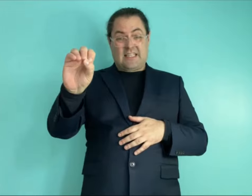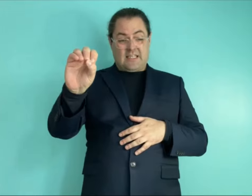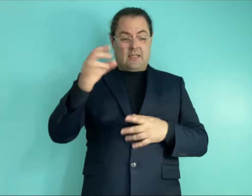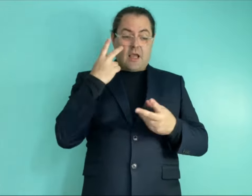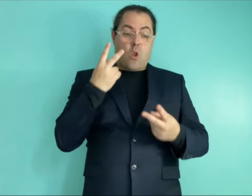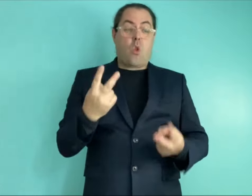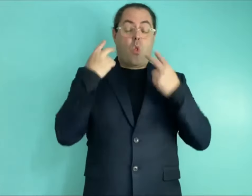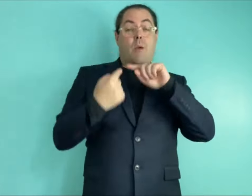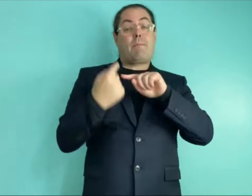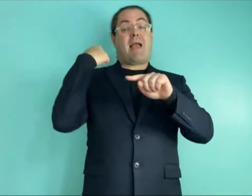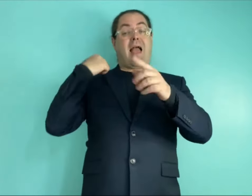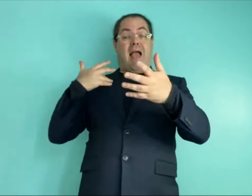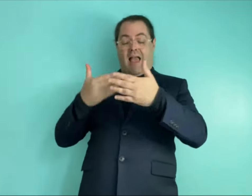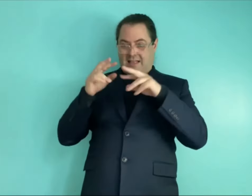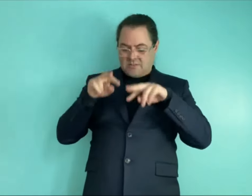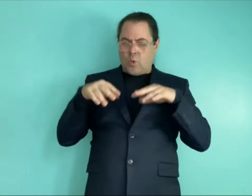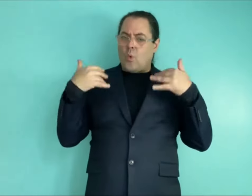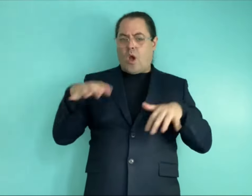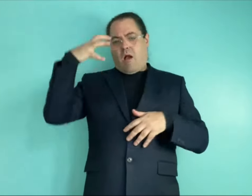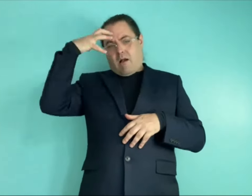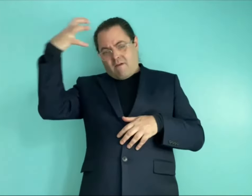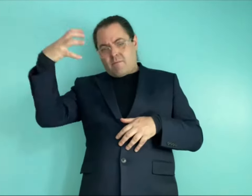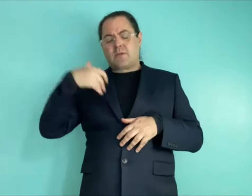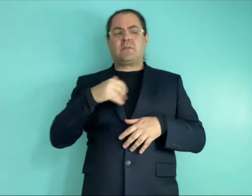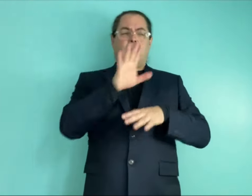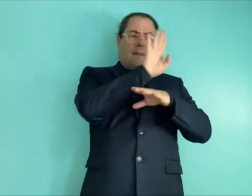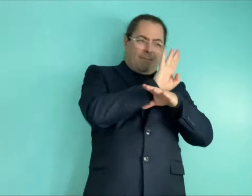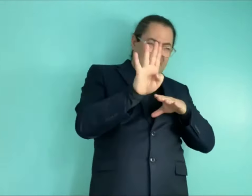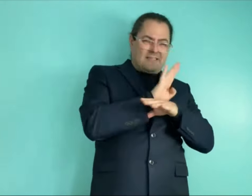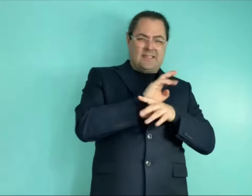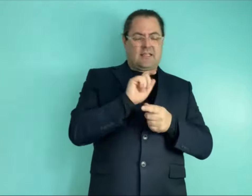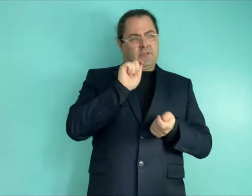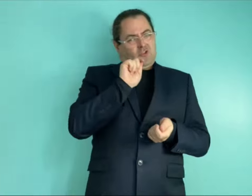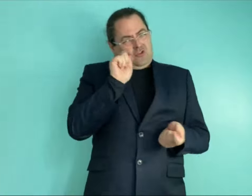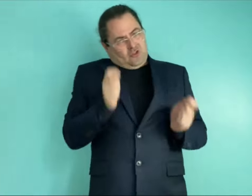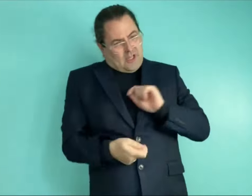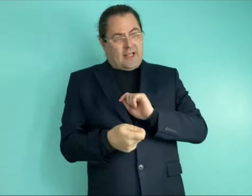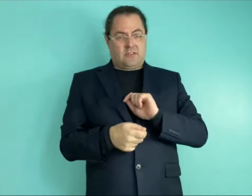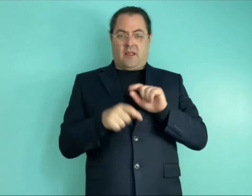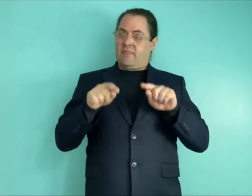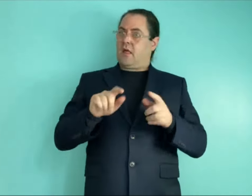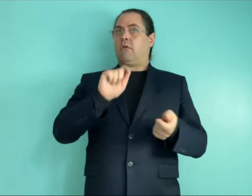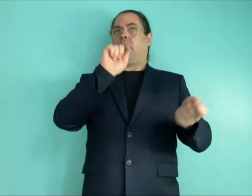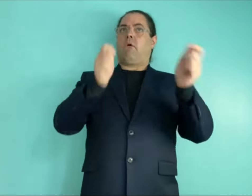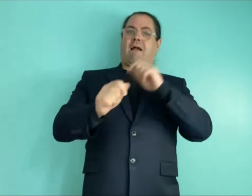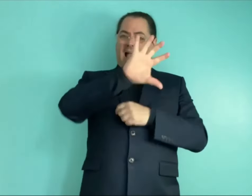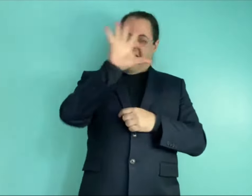contributed to ensuring an Africa that is equal in Africa that is inclusive and in Africa